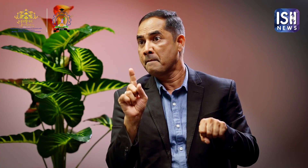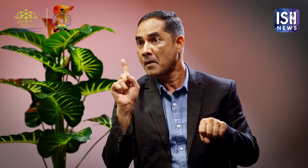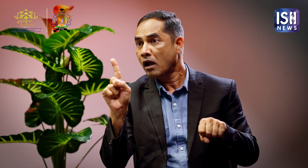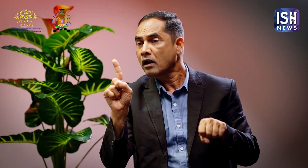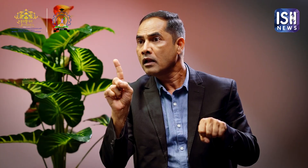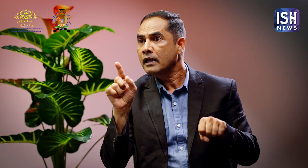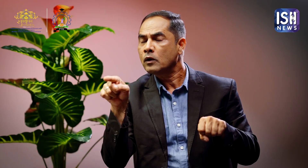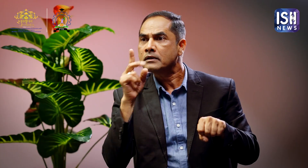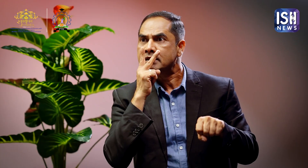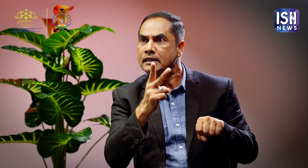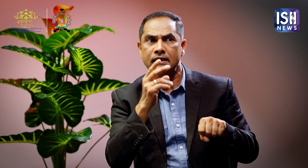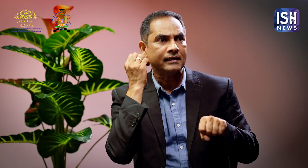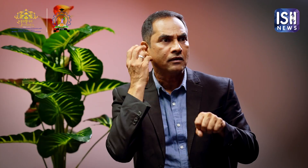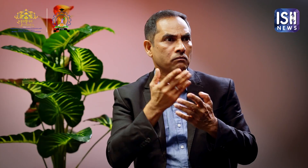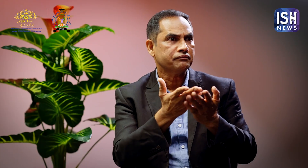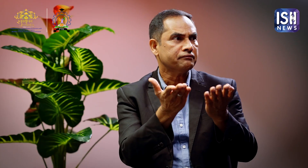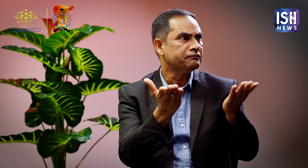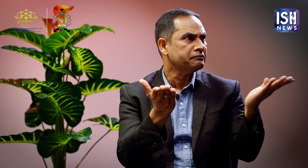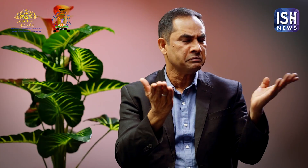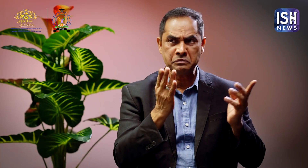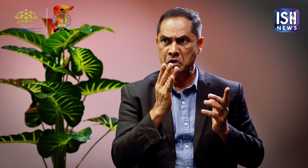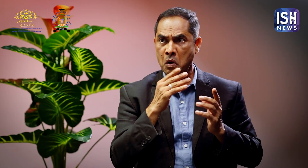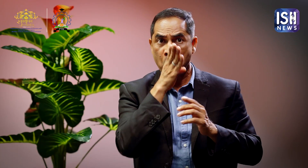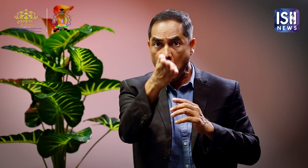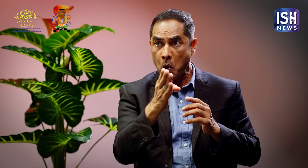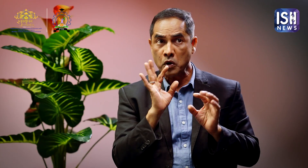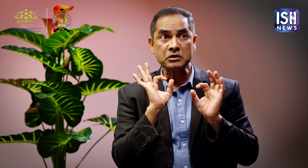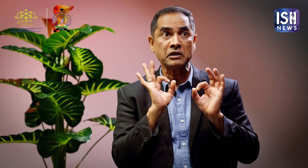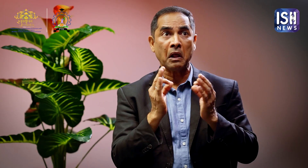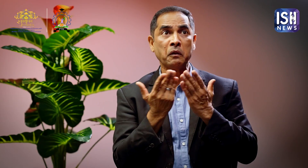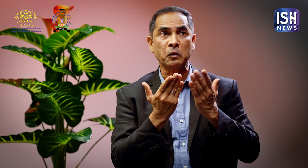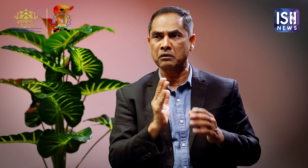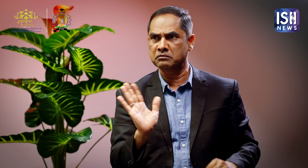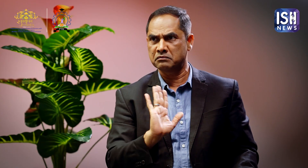Lets compare. For hearing children, there are no special school.